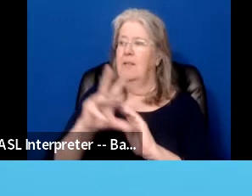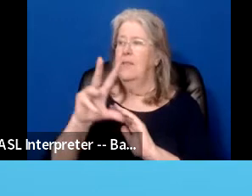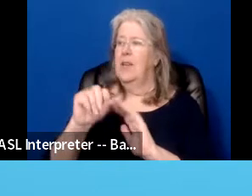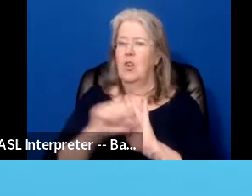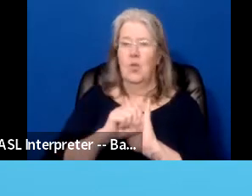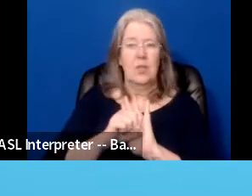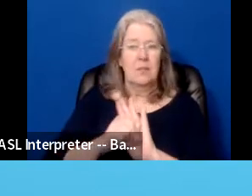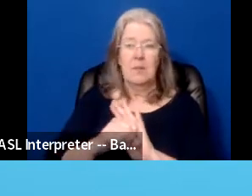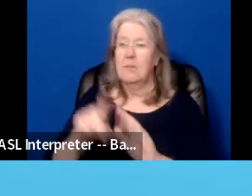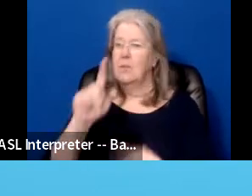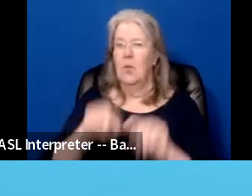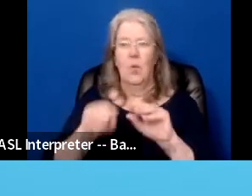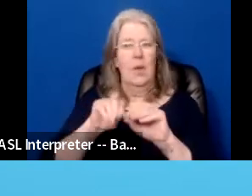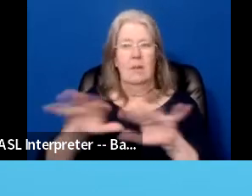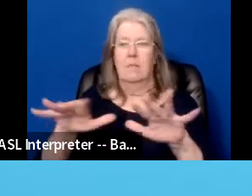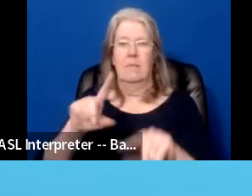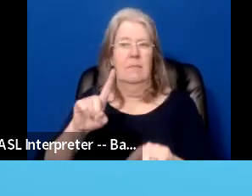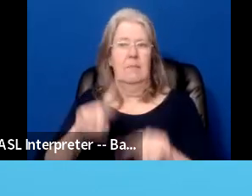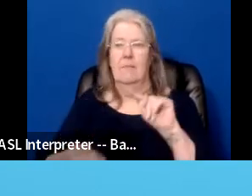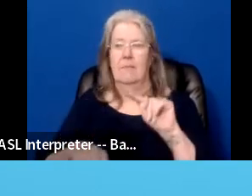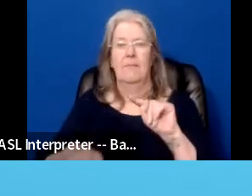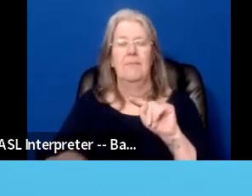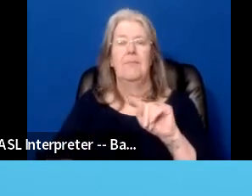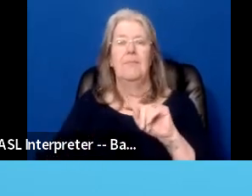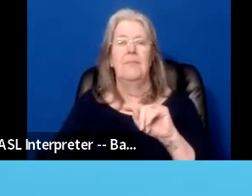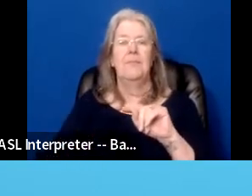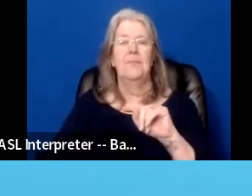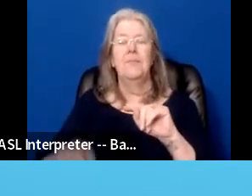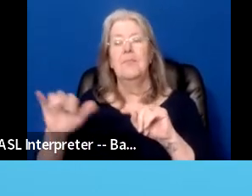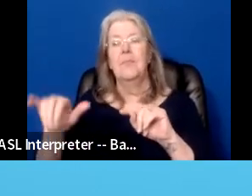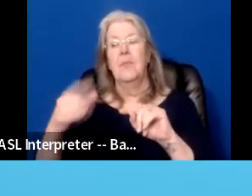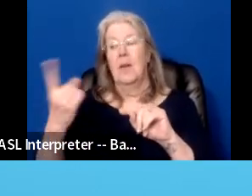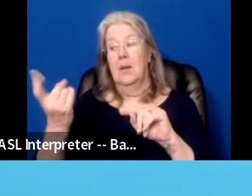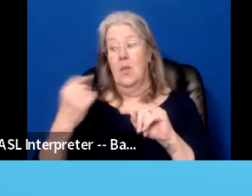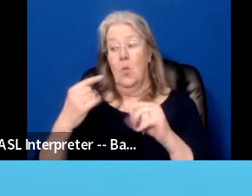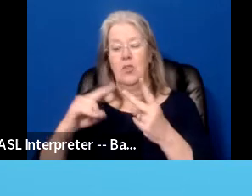Matt: Great, here's another question we have received, if you have had your